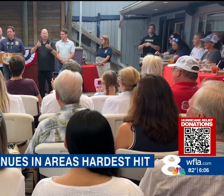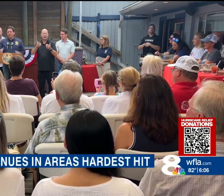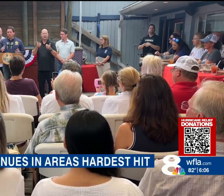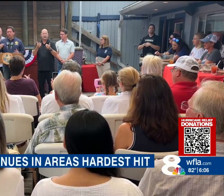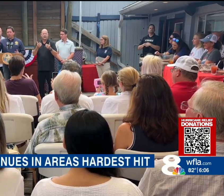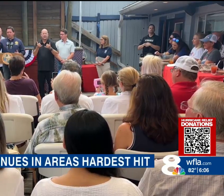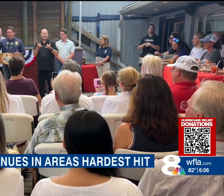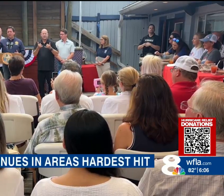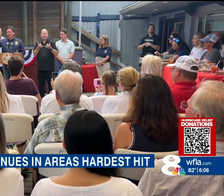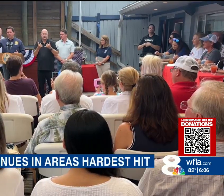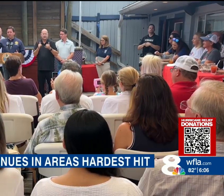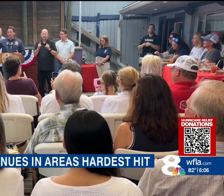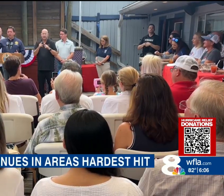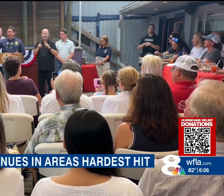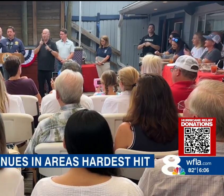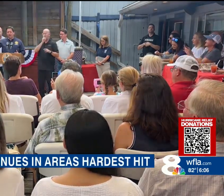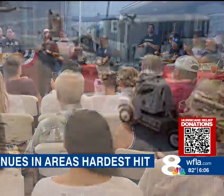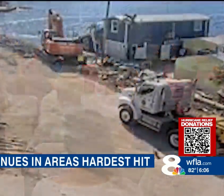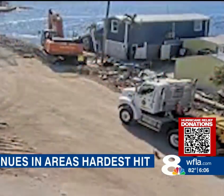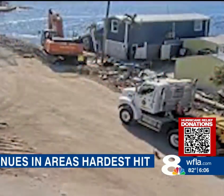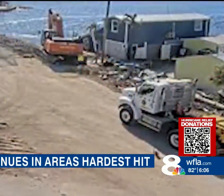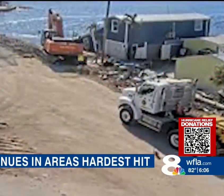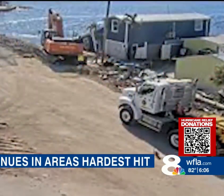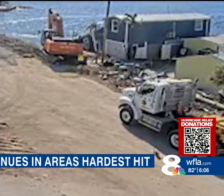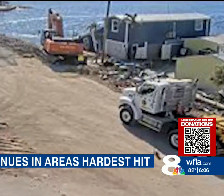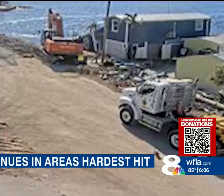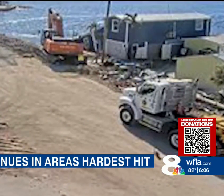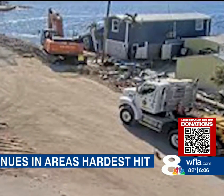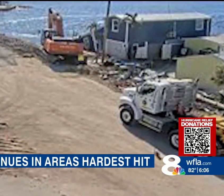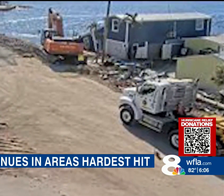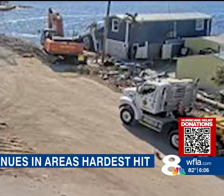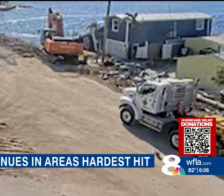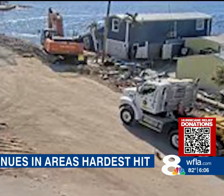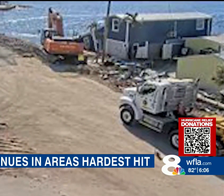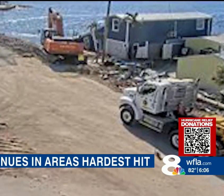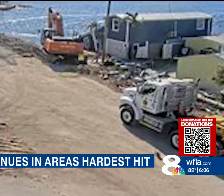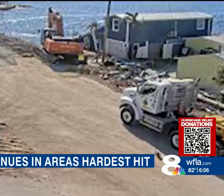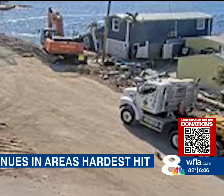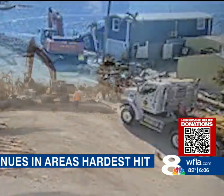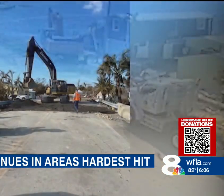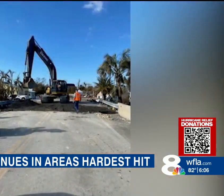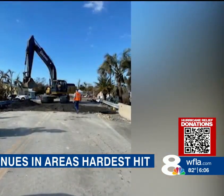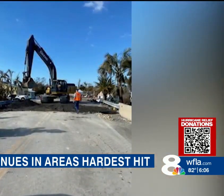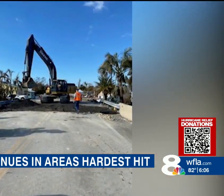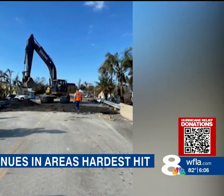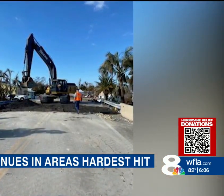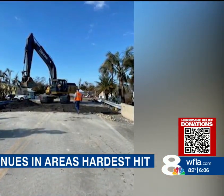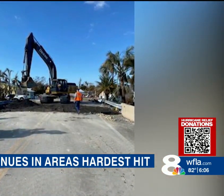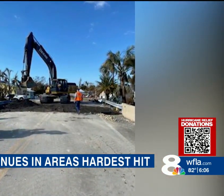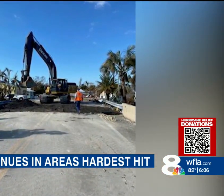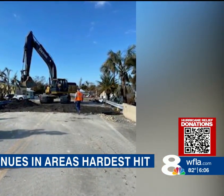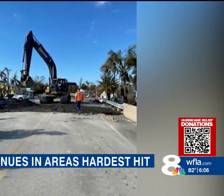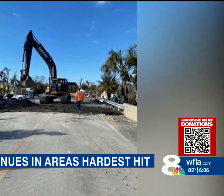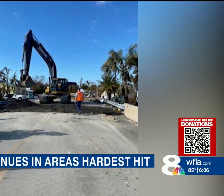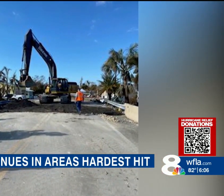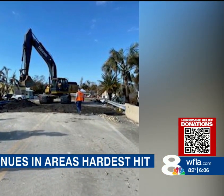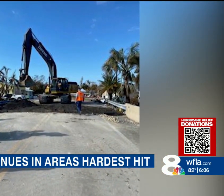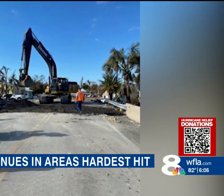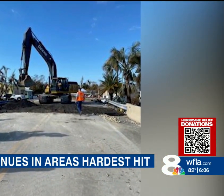ABLE TO RESTORE ALL BUT 1.8, 6% OF THE STATE OF FLORIDA HAS POWER. THE GOVERNOR ALSO SAYS SIGNIFICANT PROGRESS IS BEING